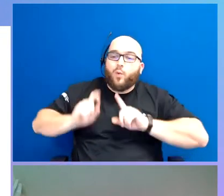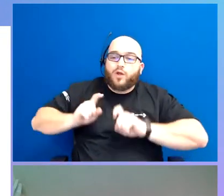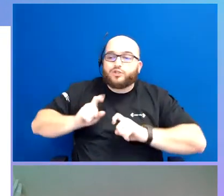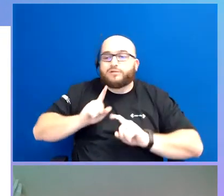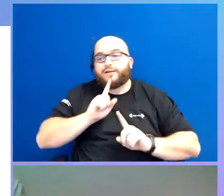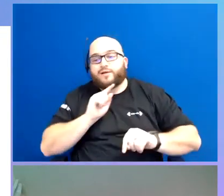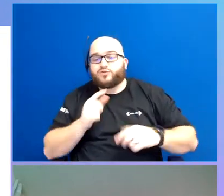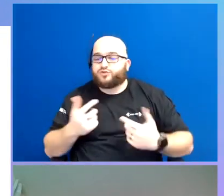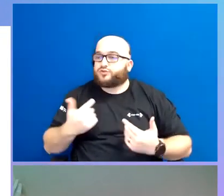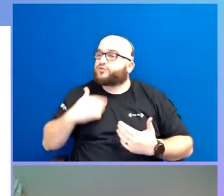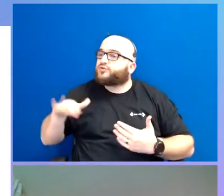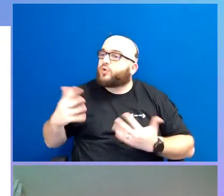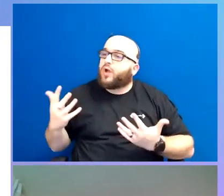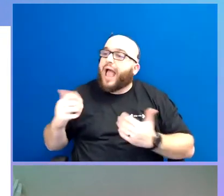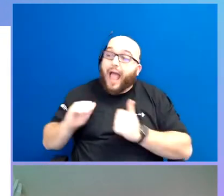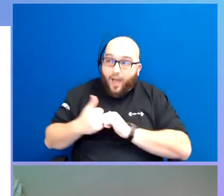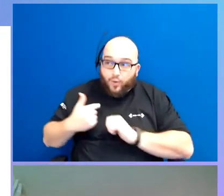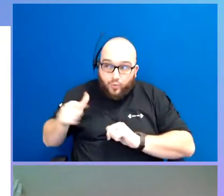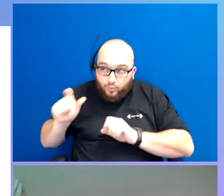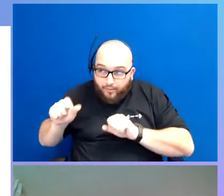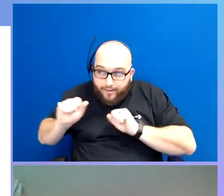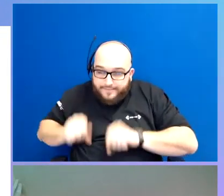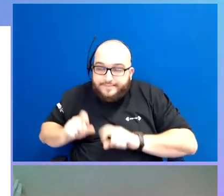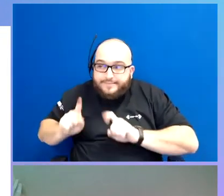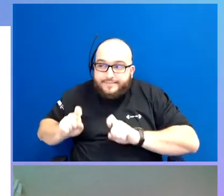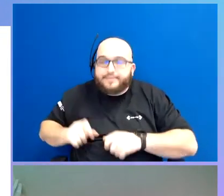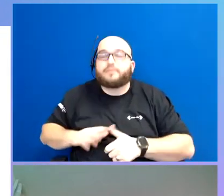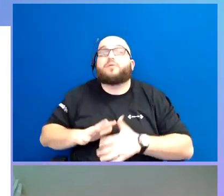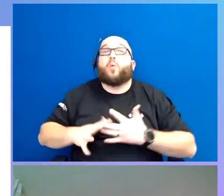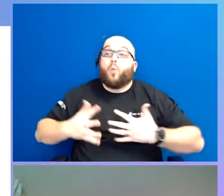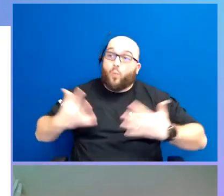test. Um, for accessibility. So